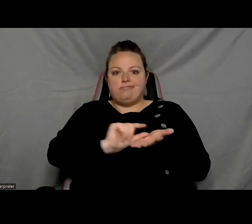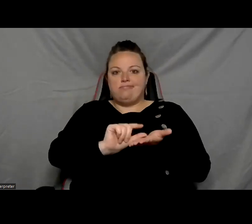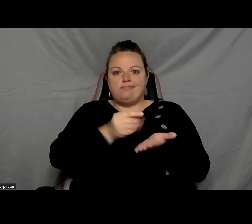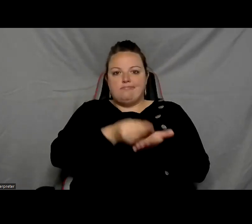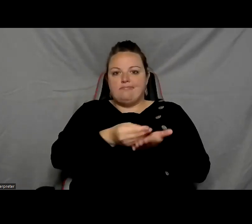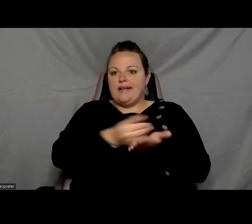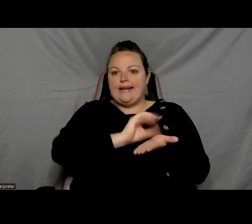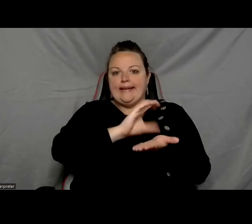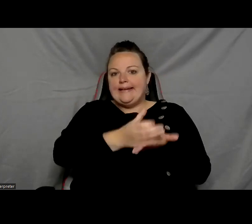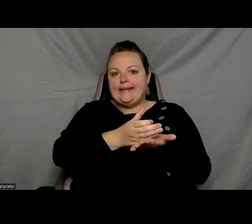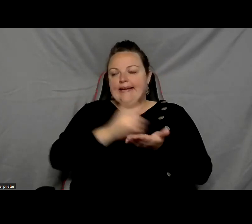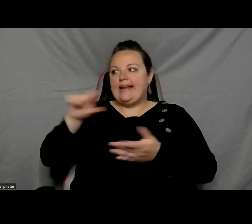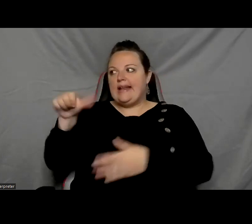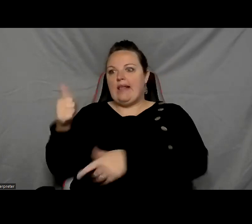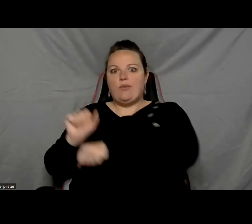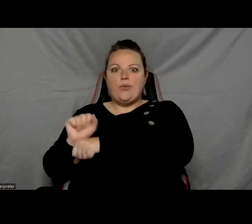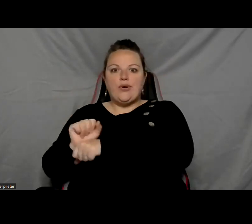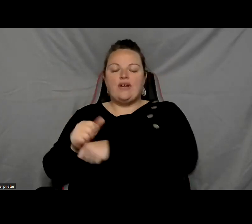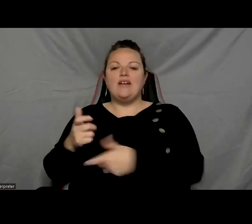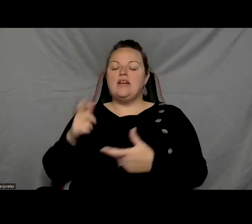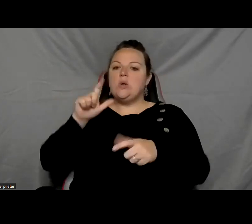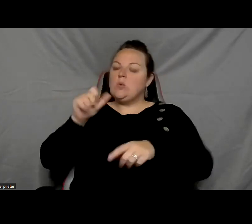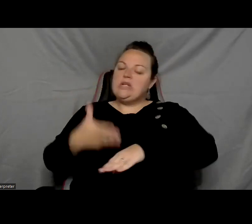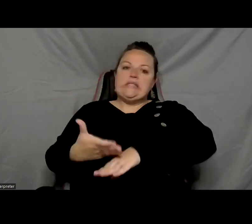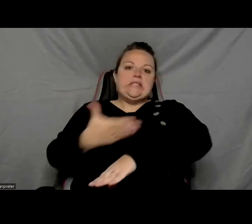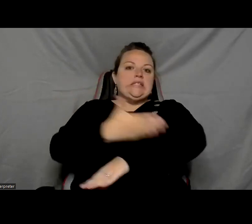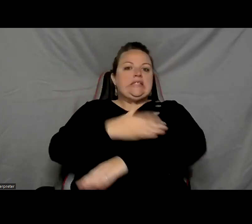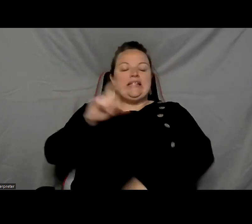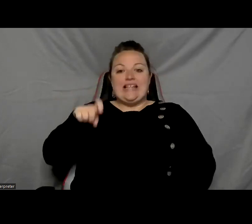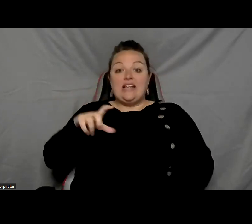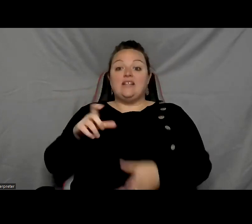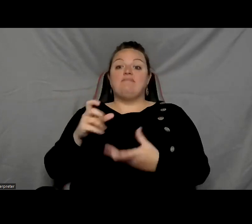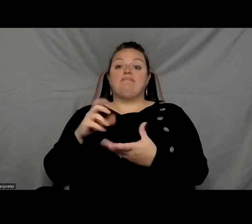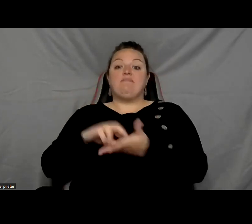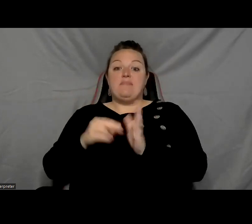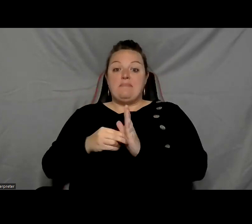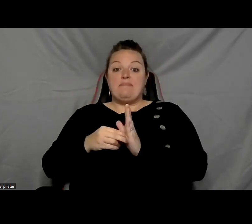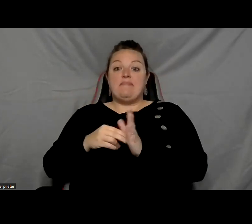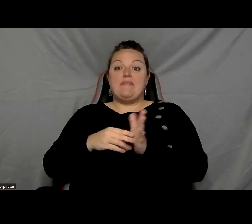do better. And so, to invest in our workforce is to invest in your neighbors. And our residents,